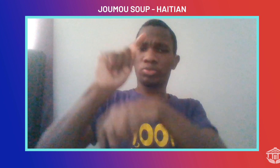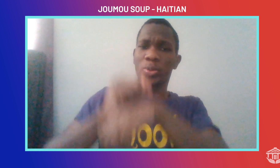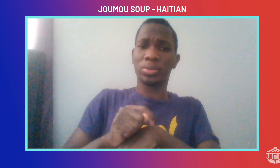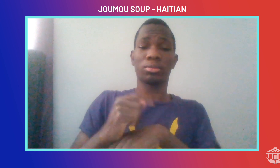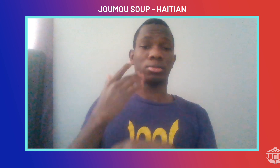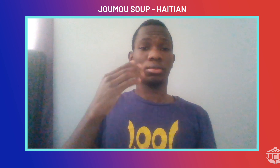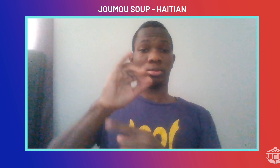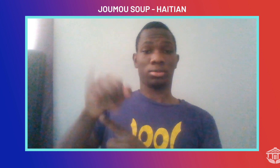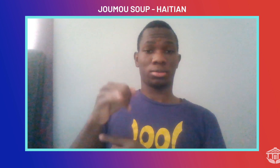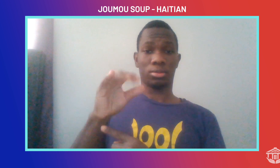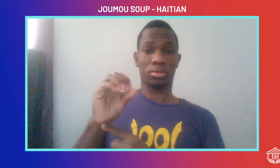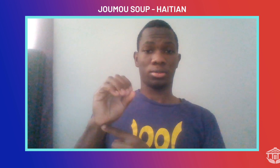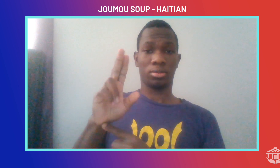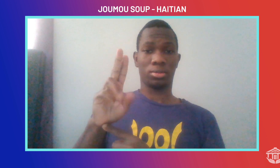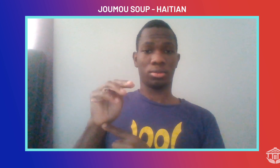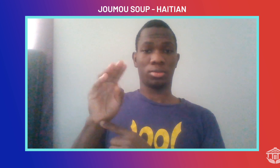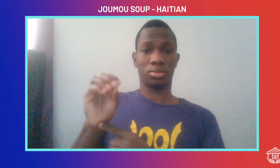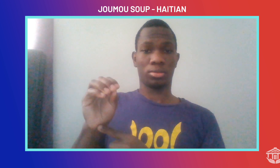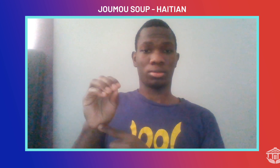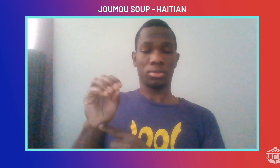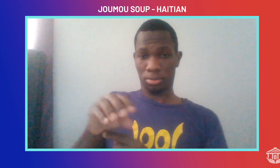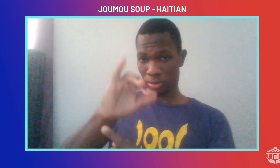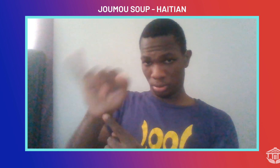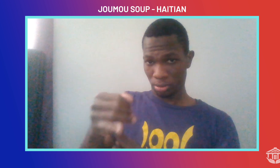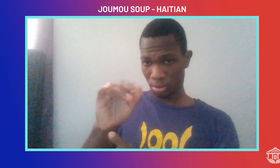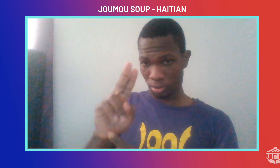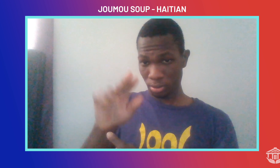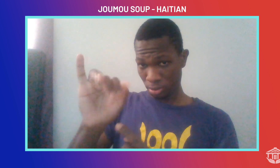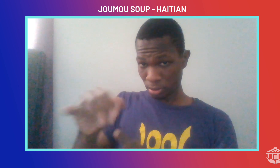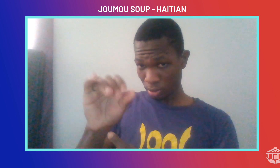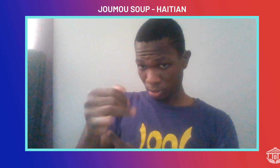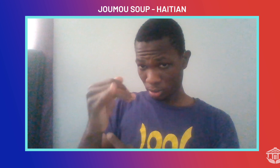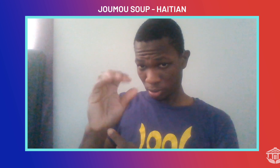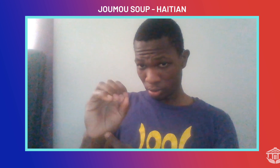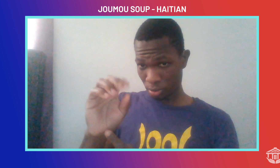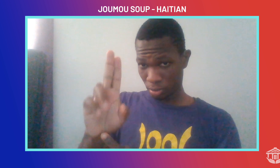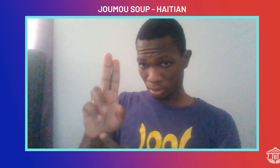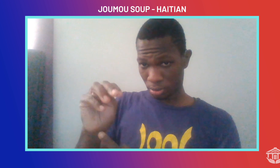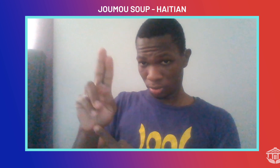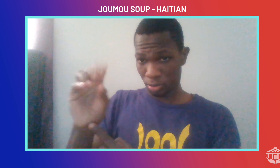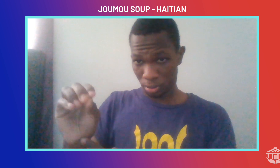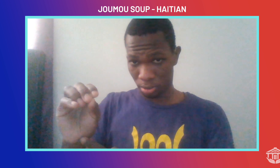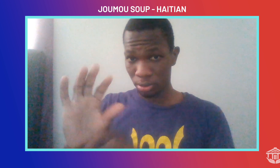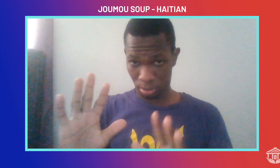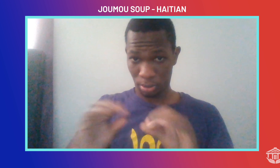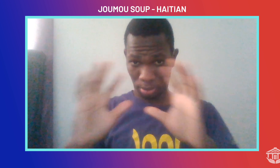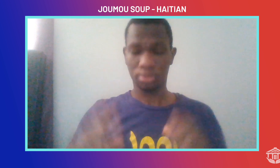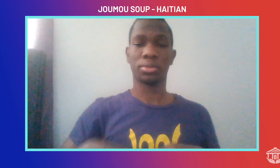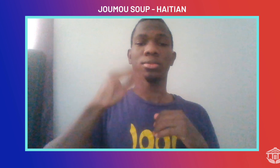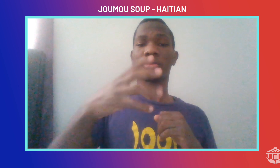of our cultural traditions. One of the ways that we celebrate is by making Joumou soup.